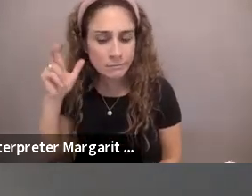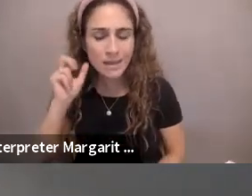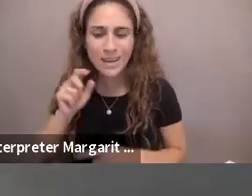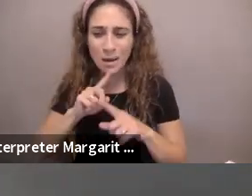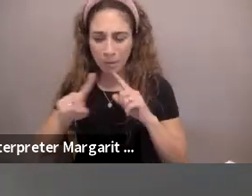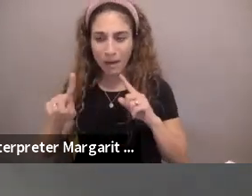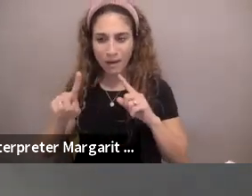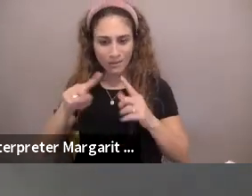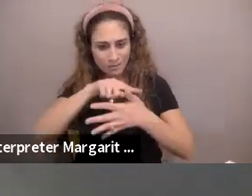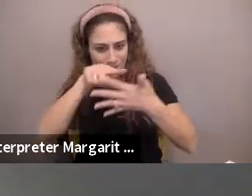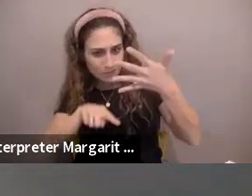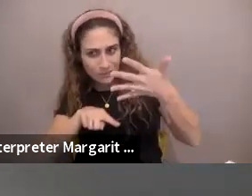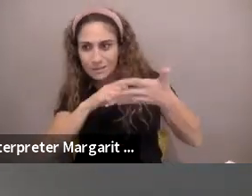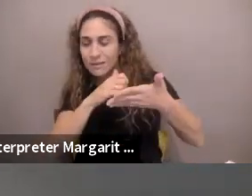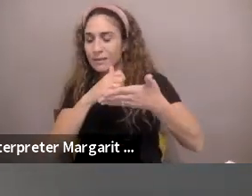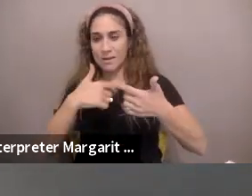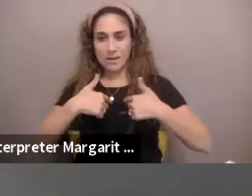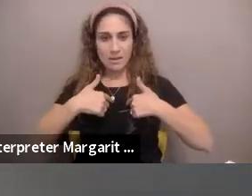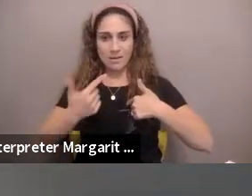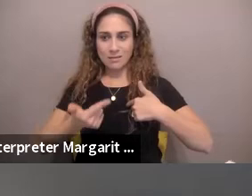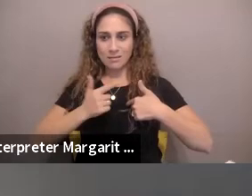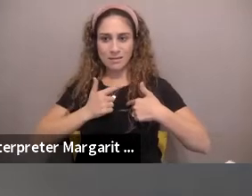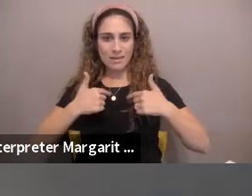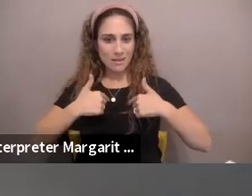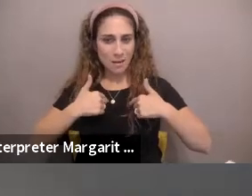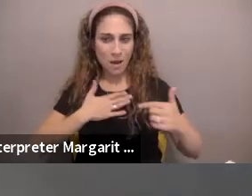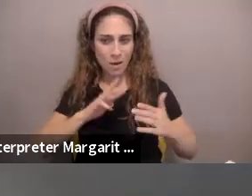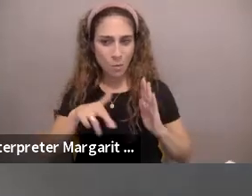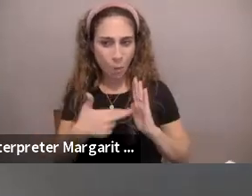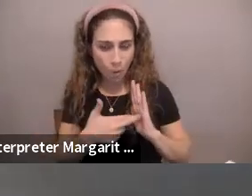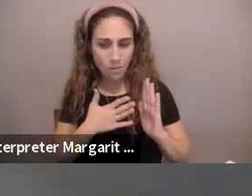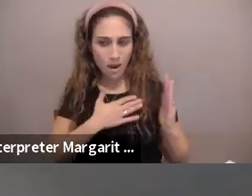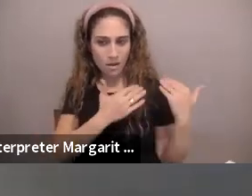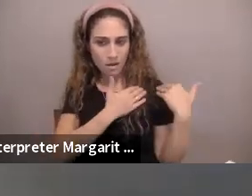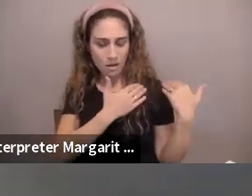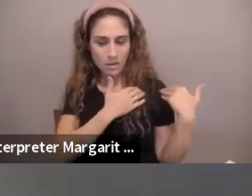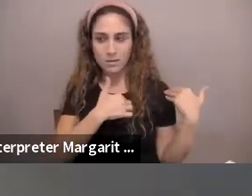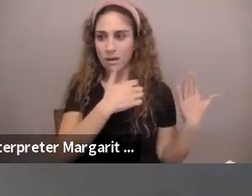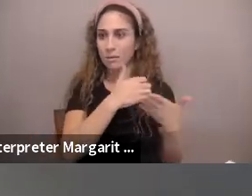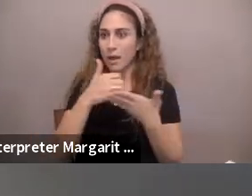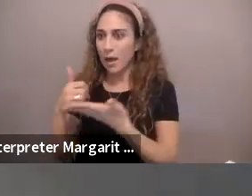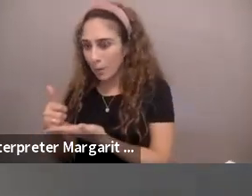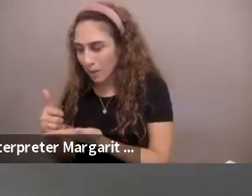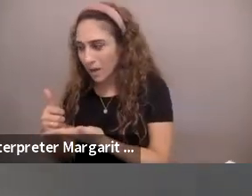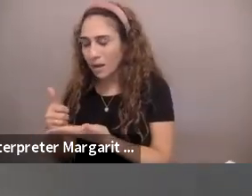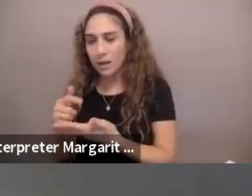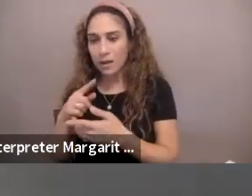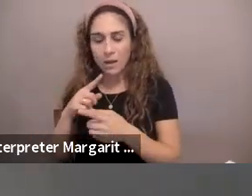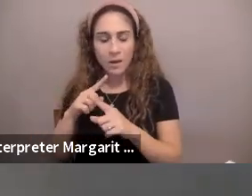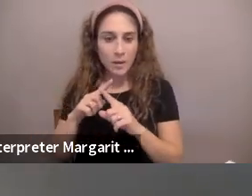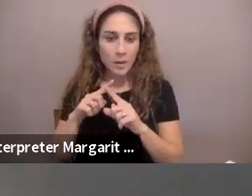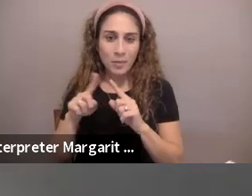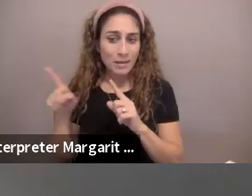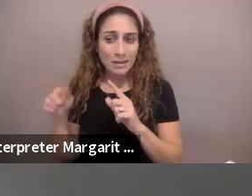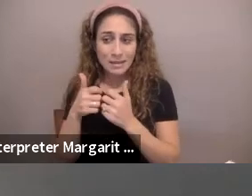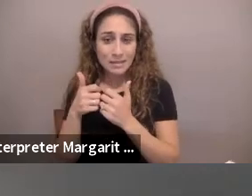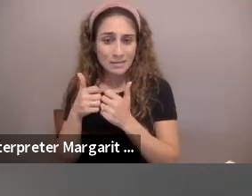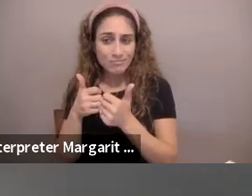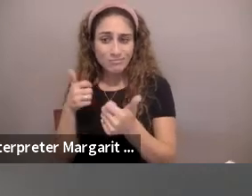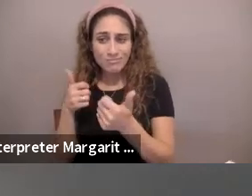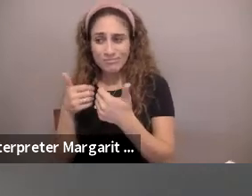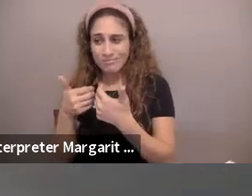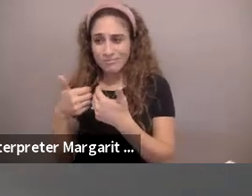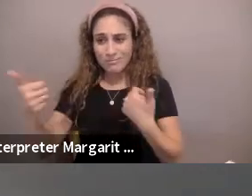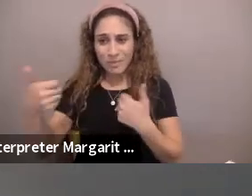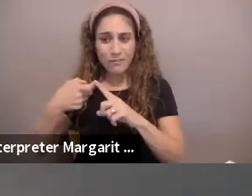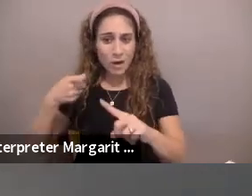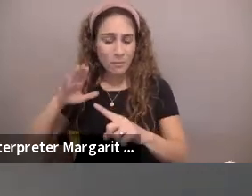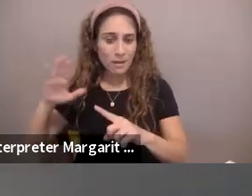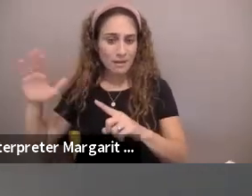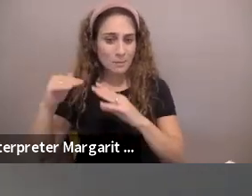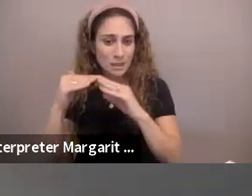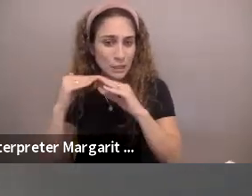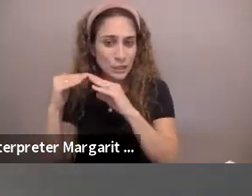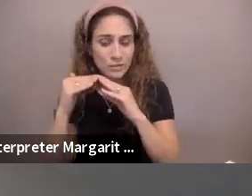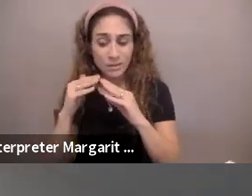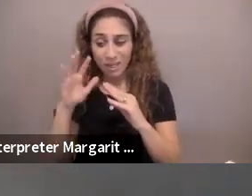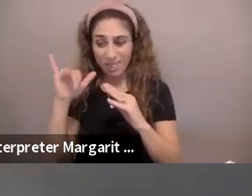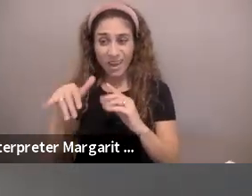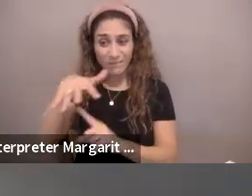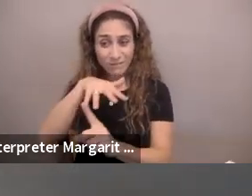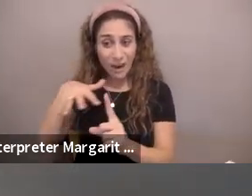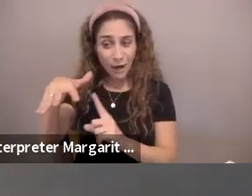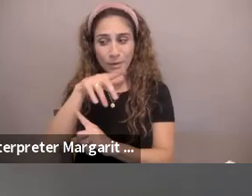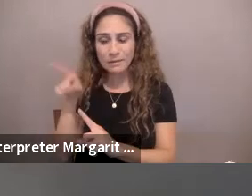This is draining for my son. And for me, education in school away from his parents helped create the confidence and skills needed to gain independence without that environment, he is losing out on the developmental time